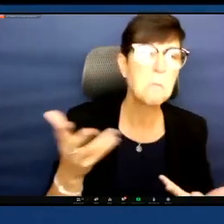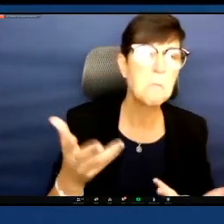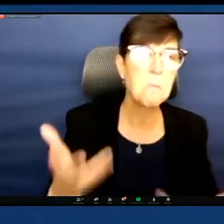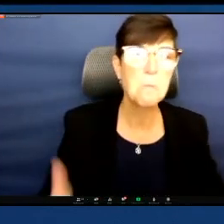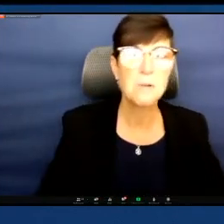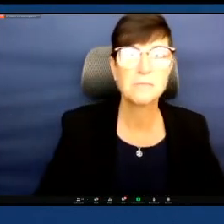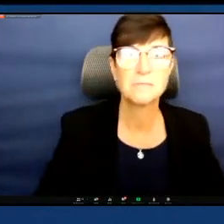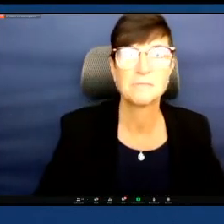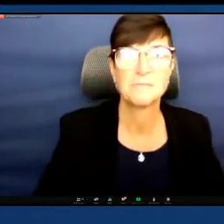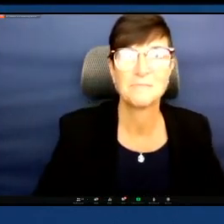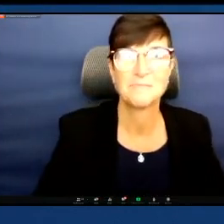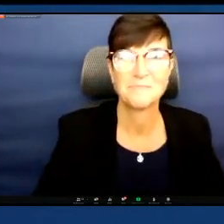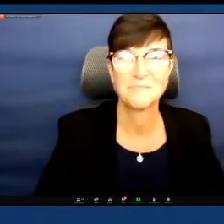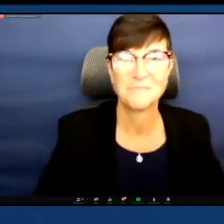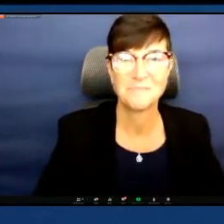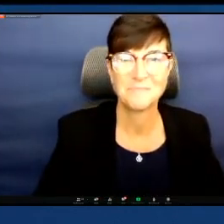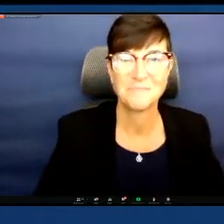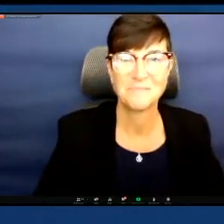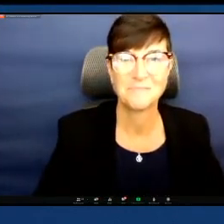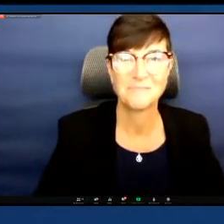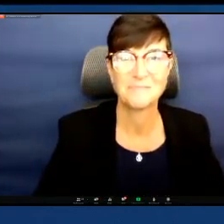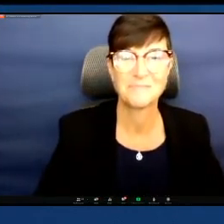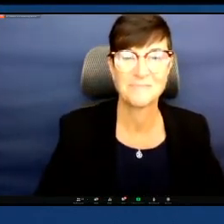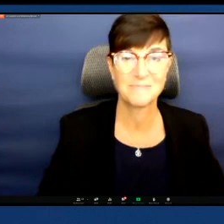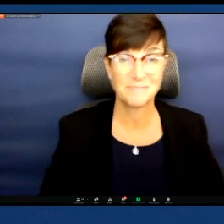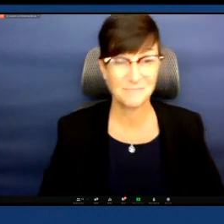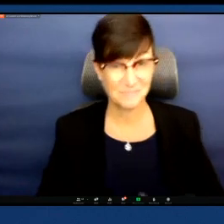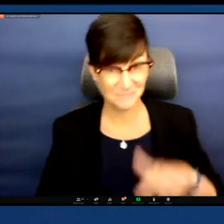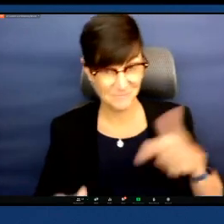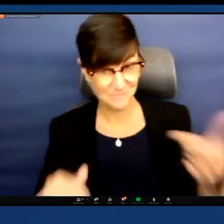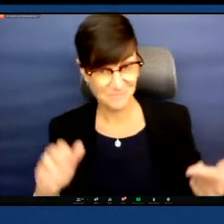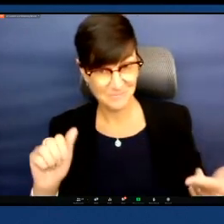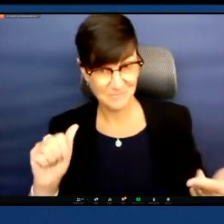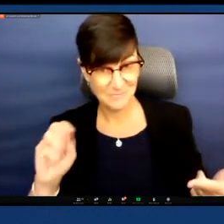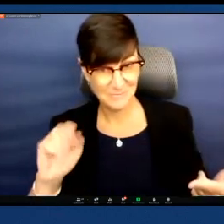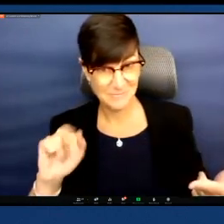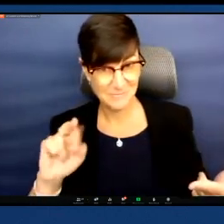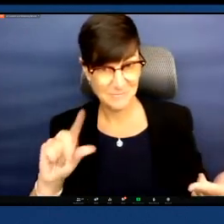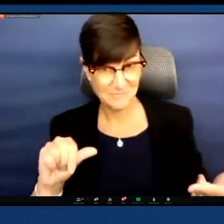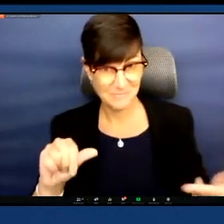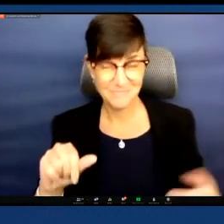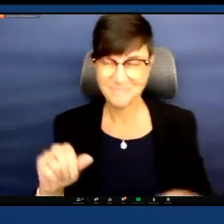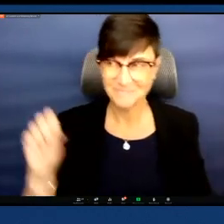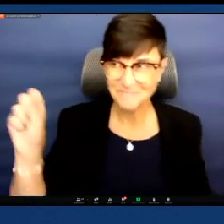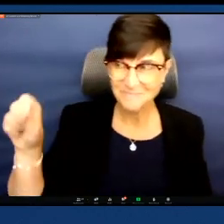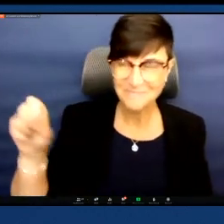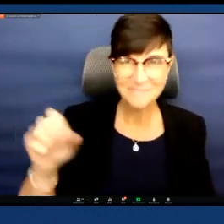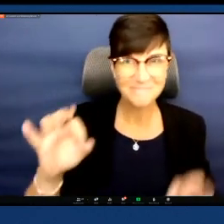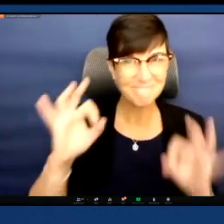And there you go, Amanda. OK, another another correct answer by the majority,